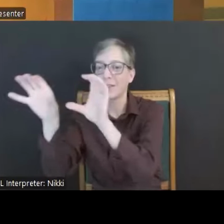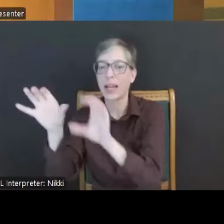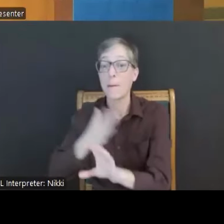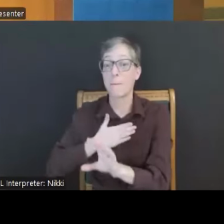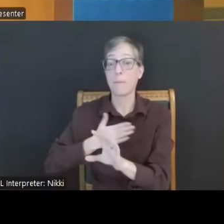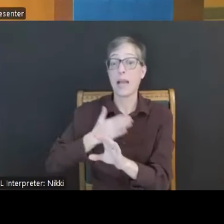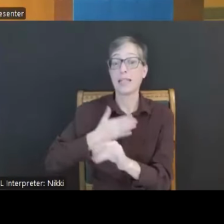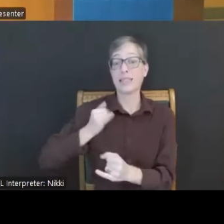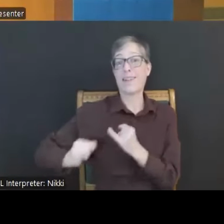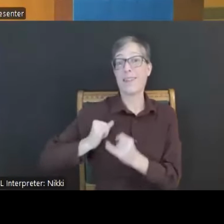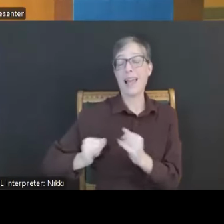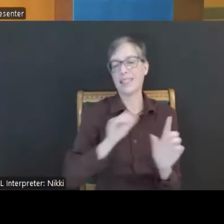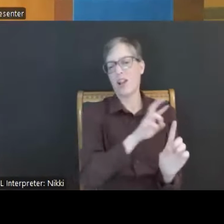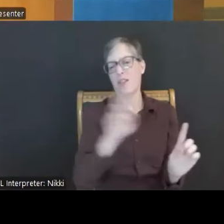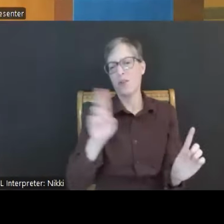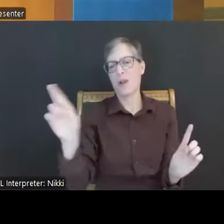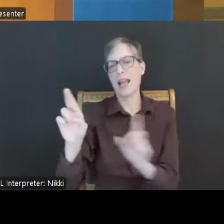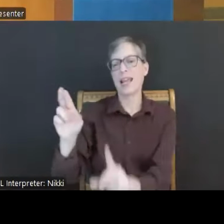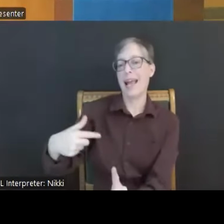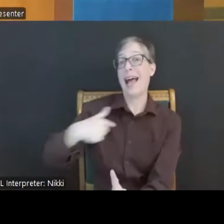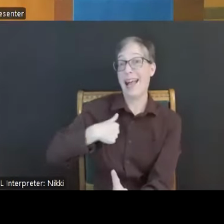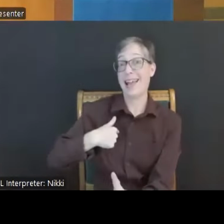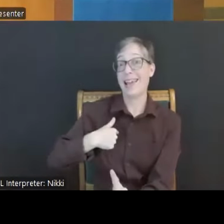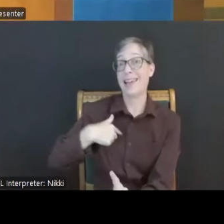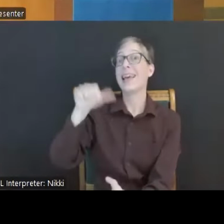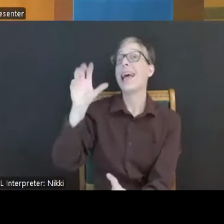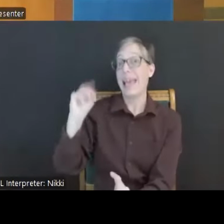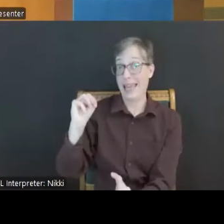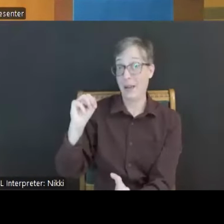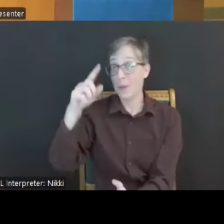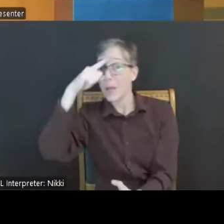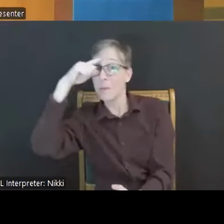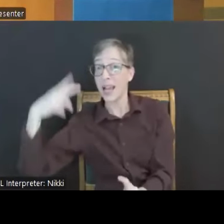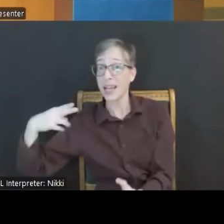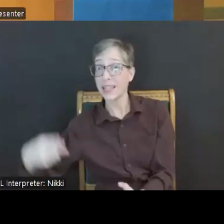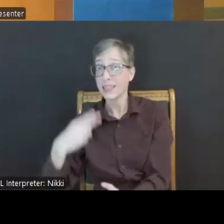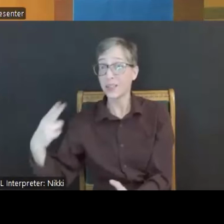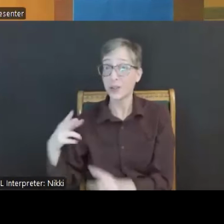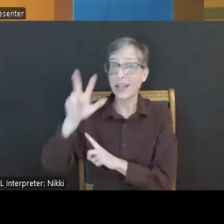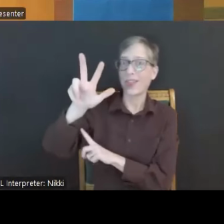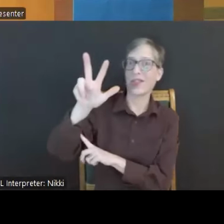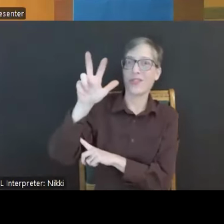I am black history 365 so I put a little work into that one to make sure it's on display but